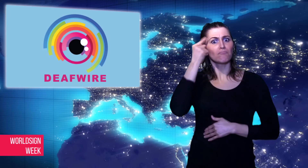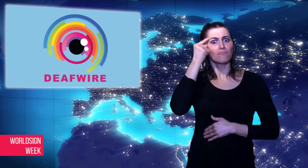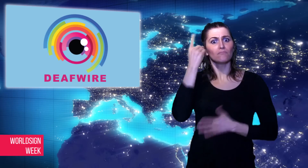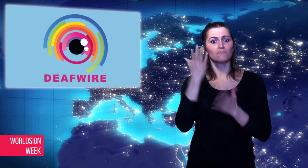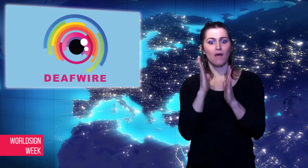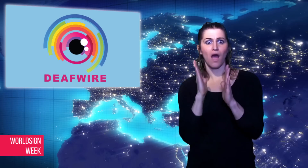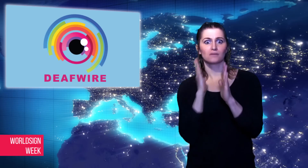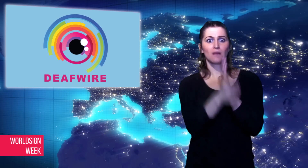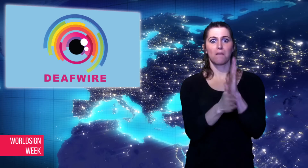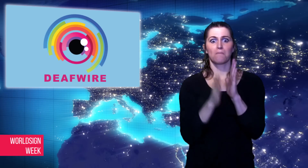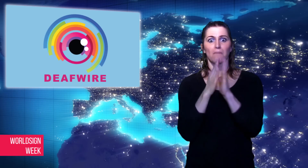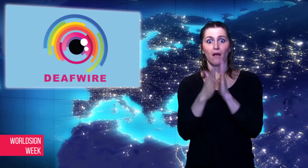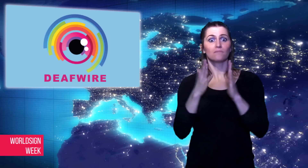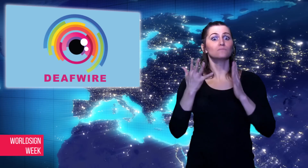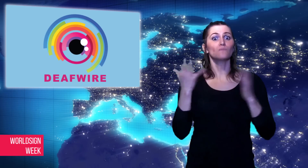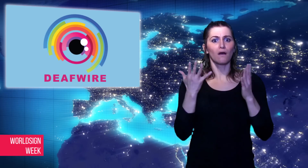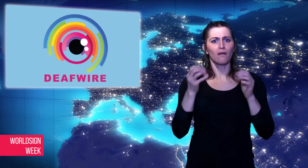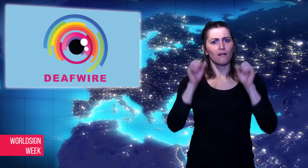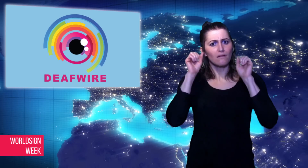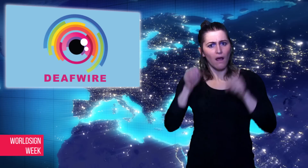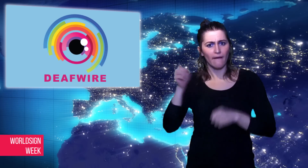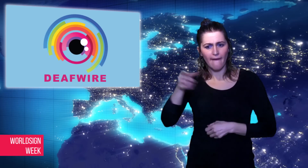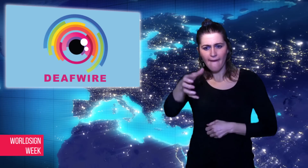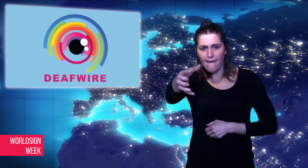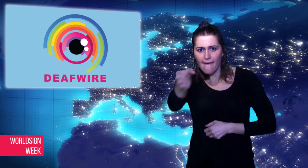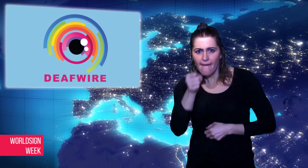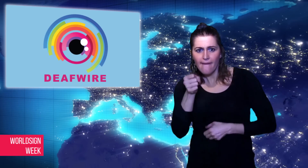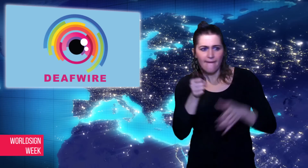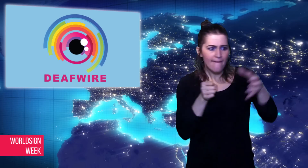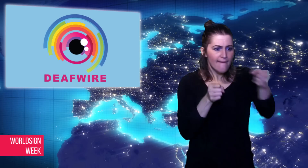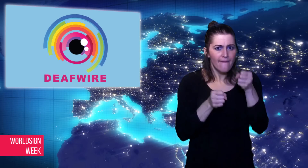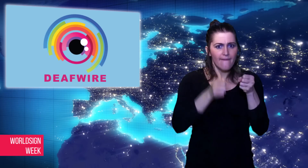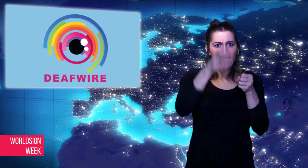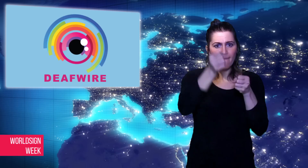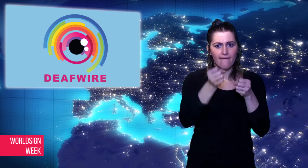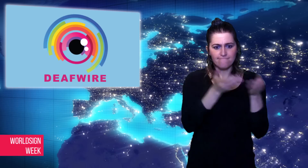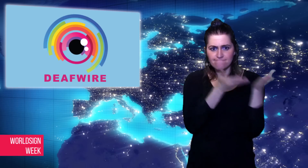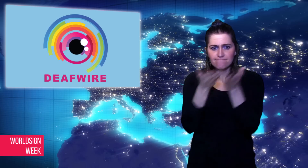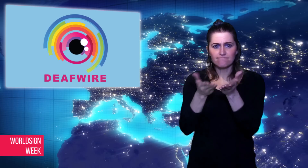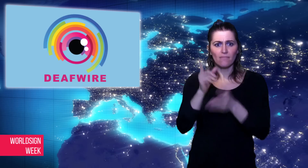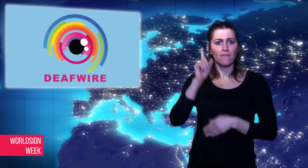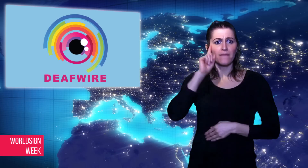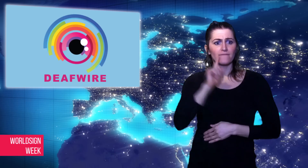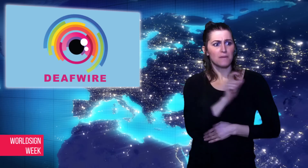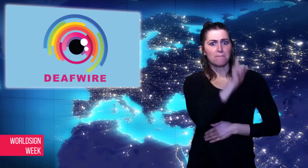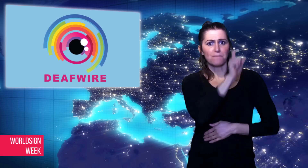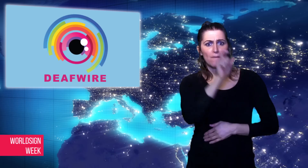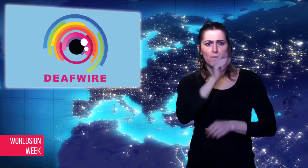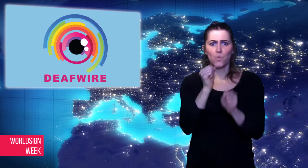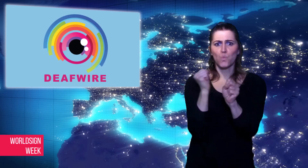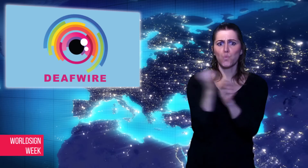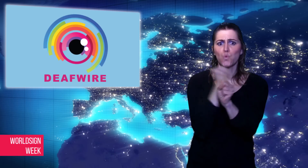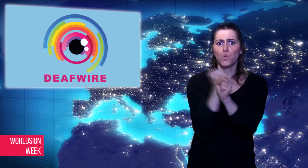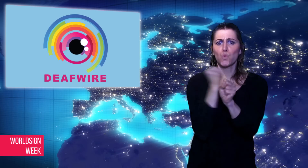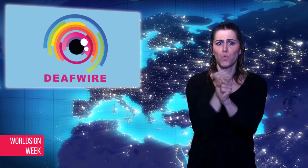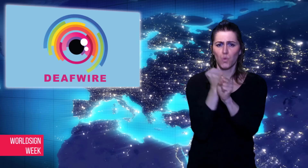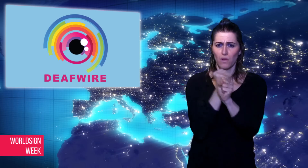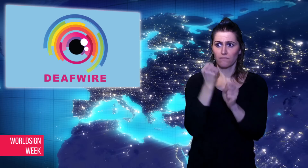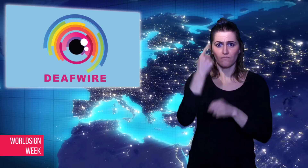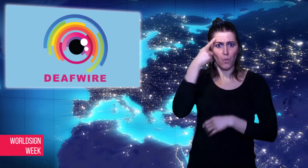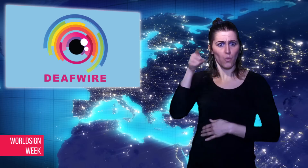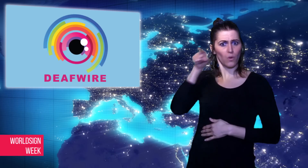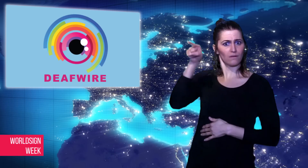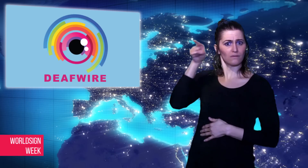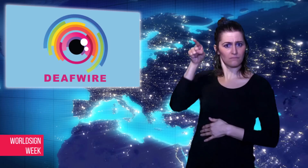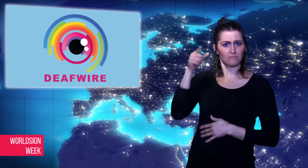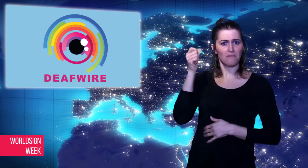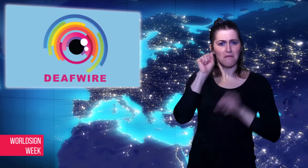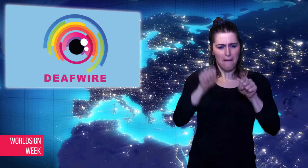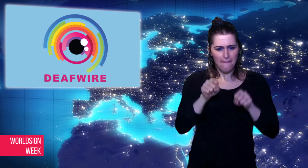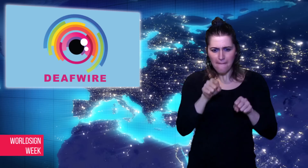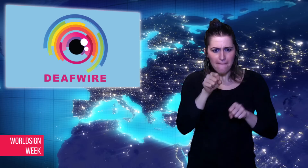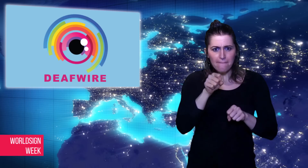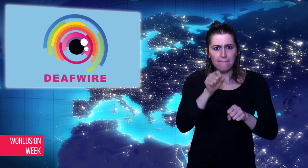deaf people and interpreters to